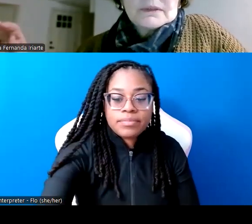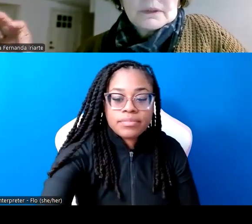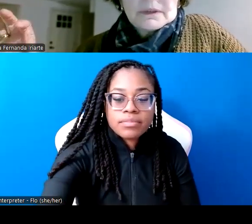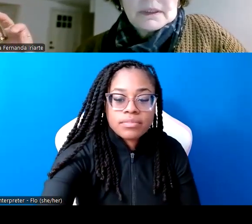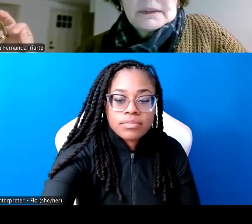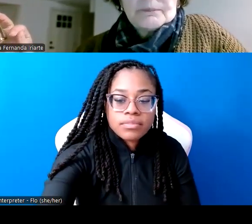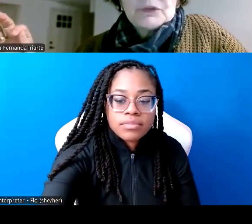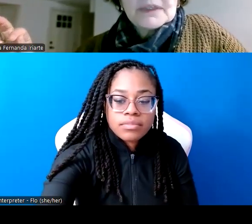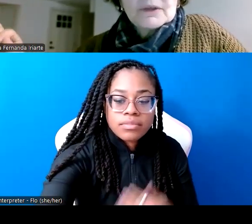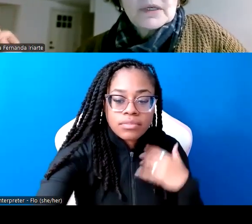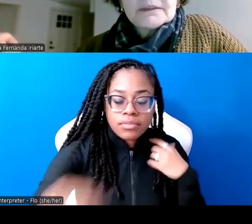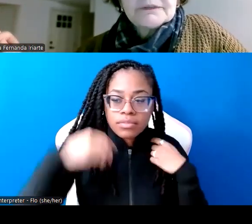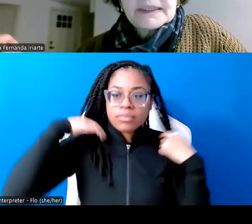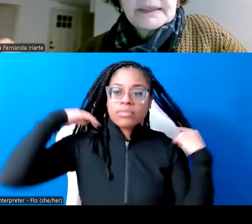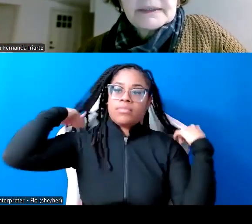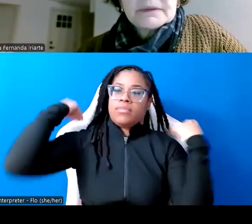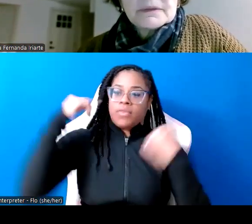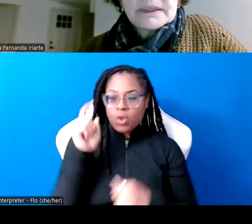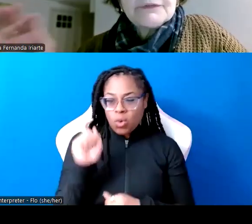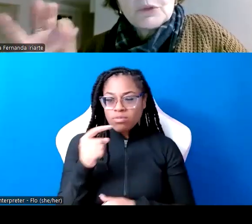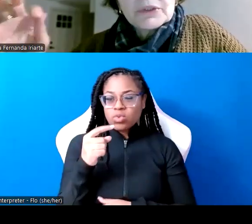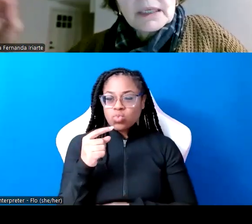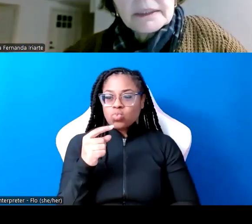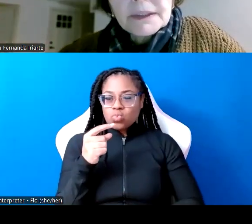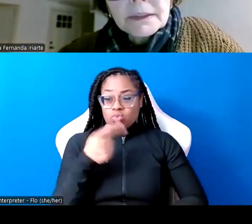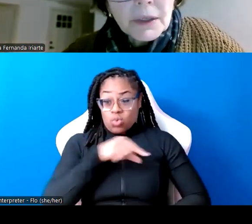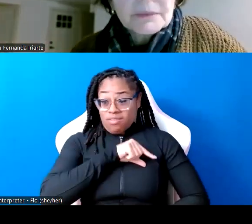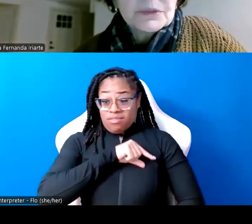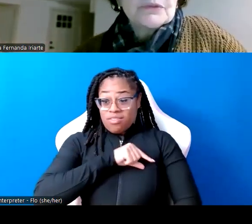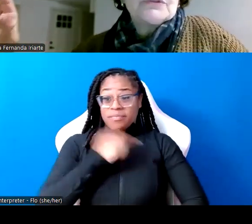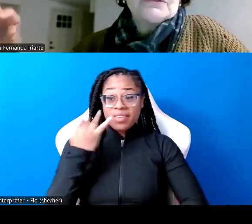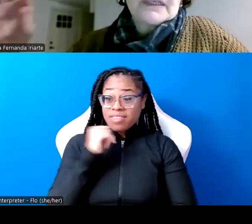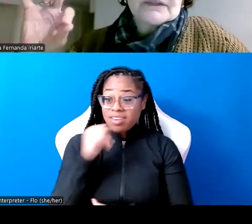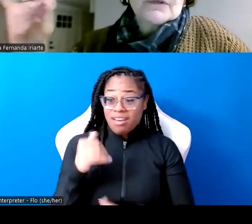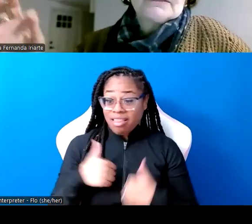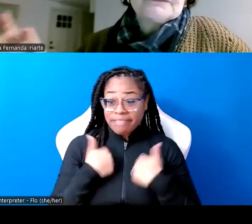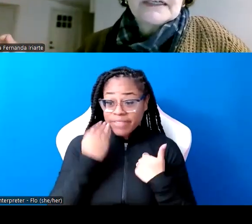the, you've got to qualify. If you were not living at home, you've got to qualify